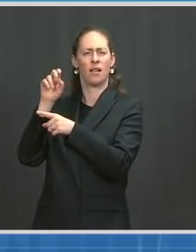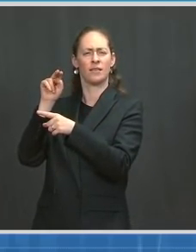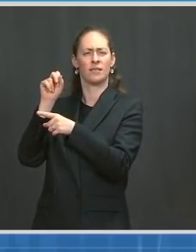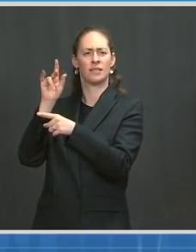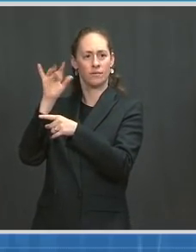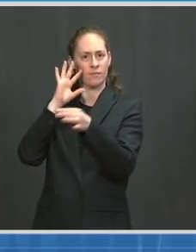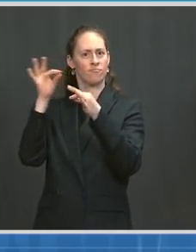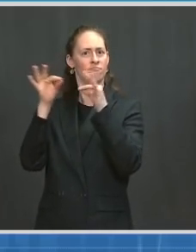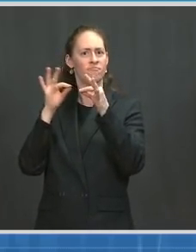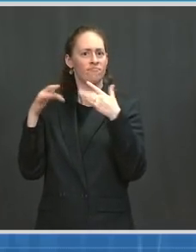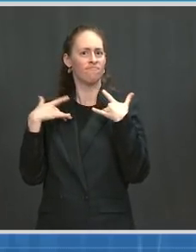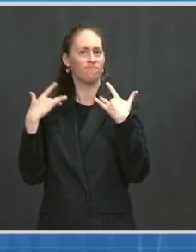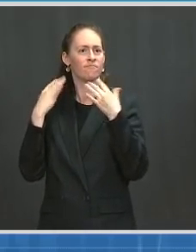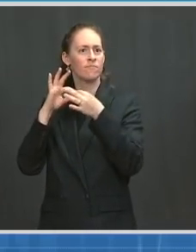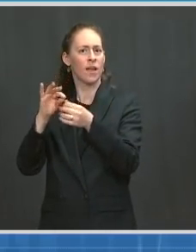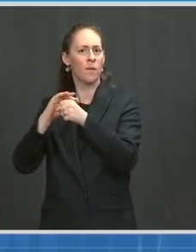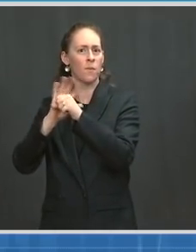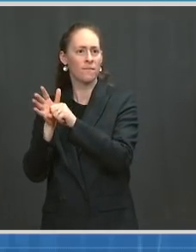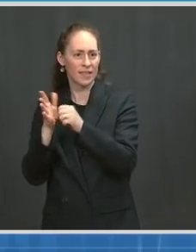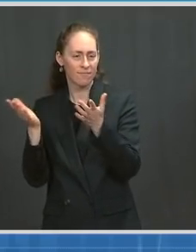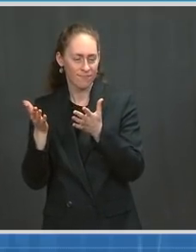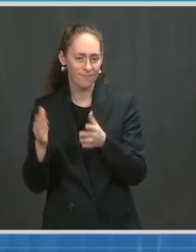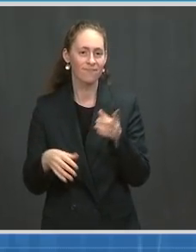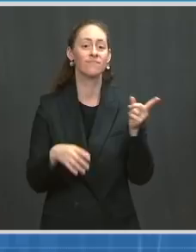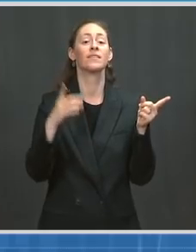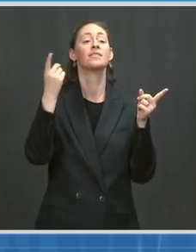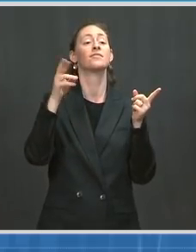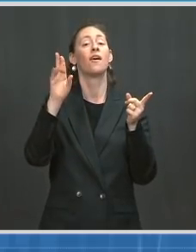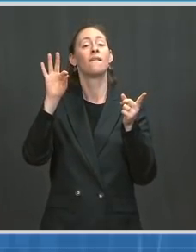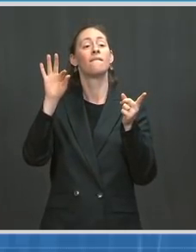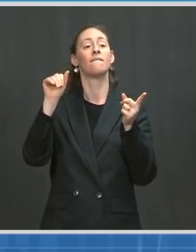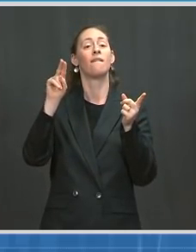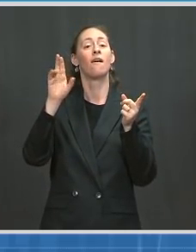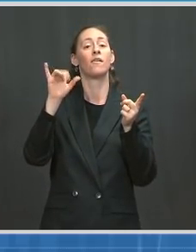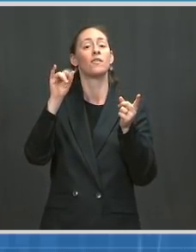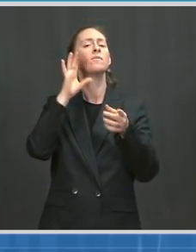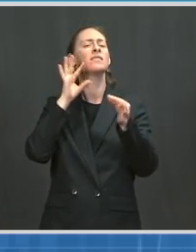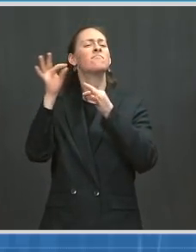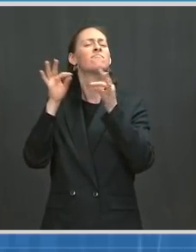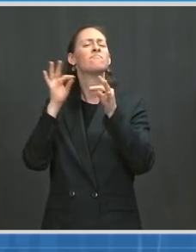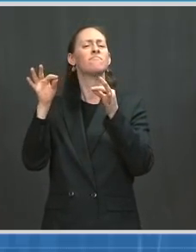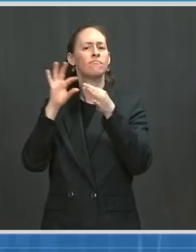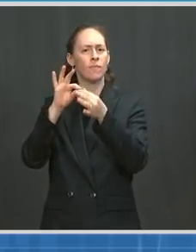Dr. Fauci will provide an update on the latest science, and Dr. Murthy will provide an update